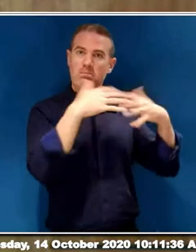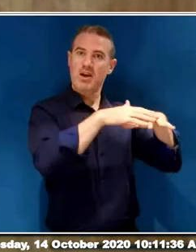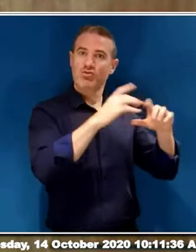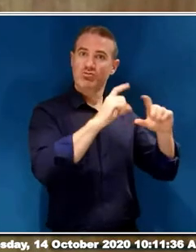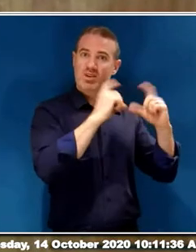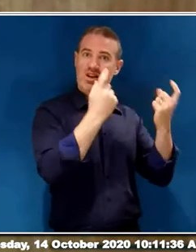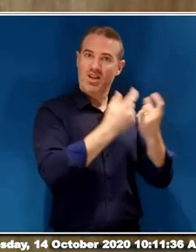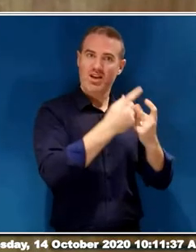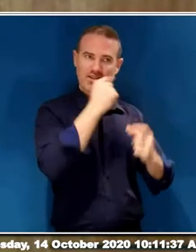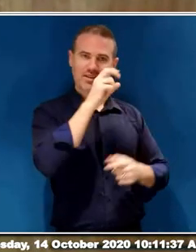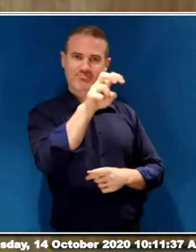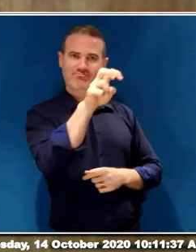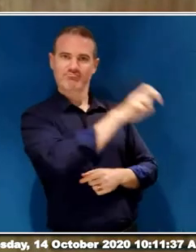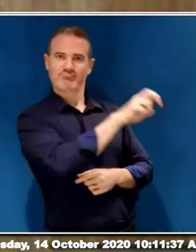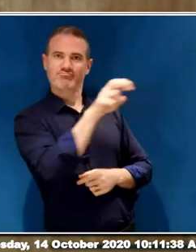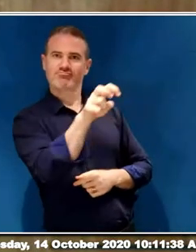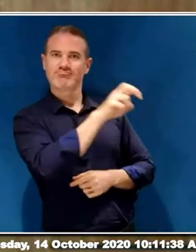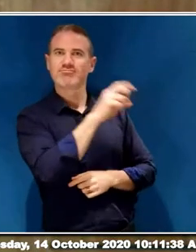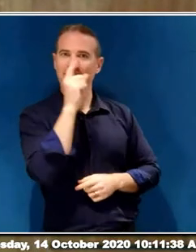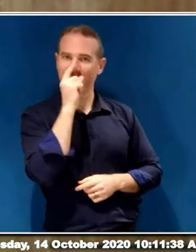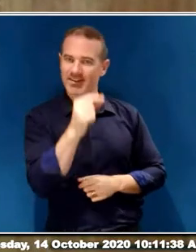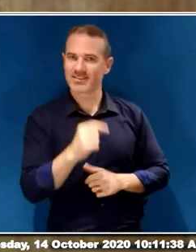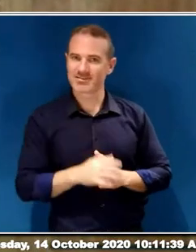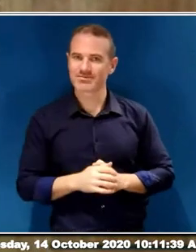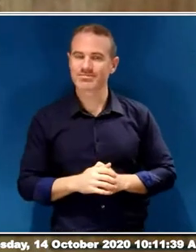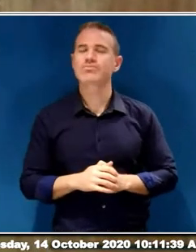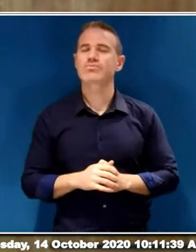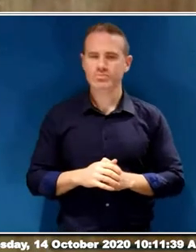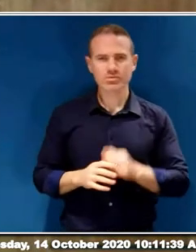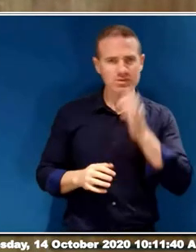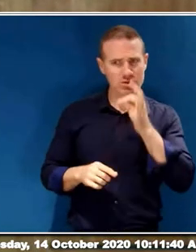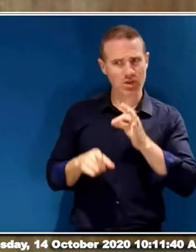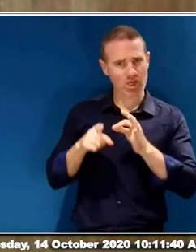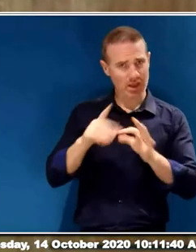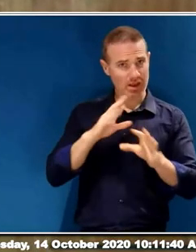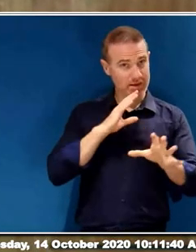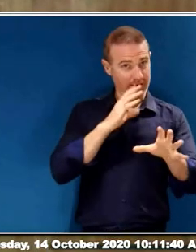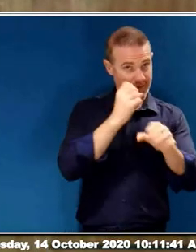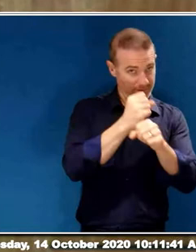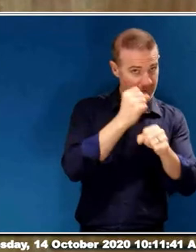And that was a State-based primary school? That's correct, Department of Education.